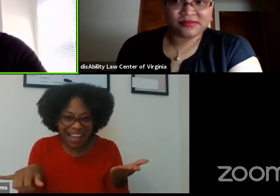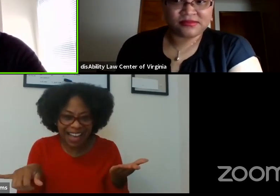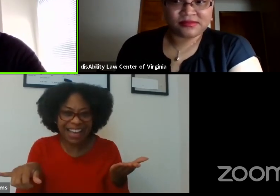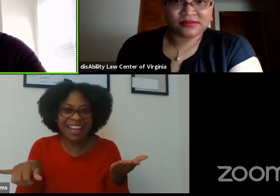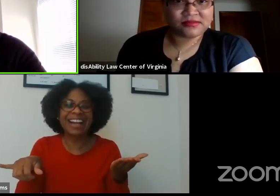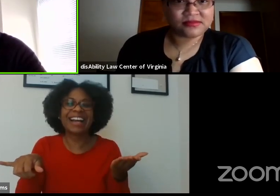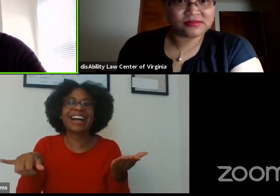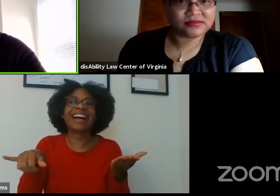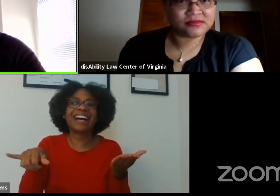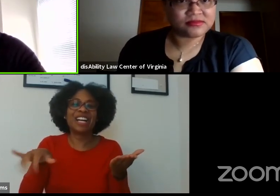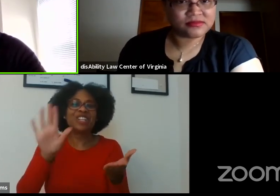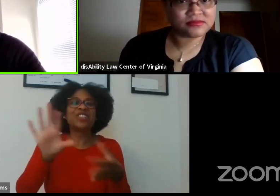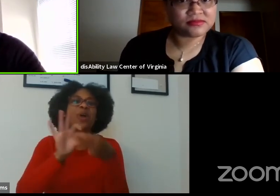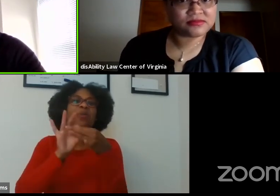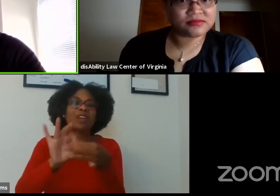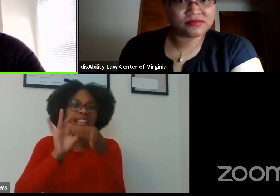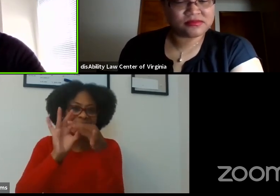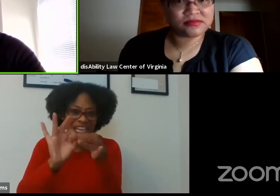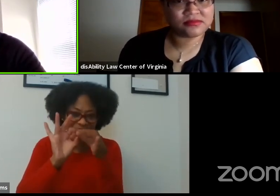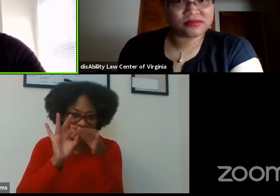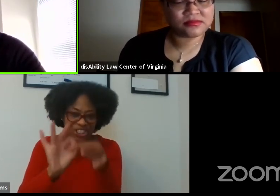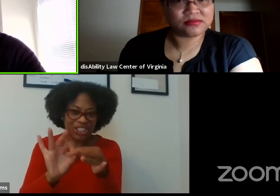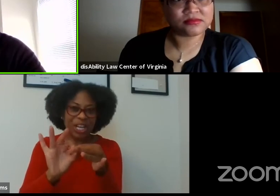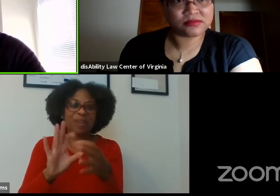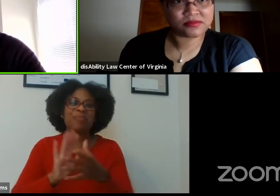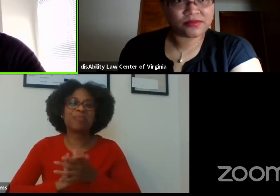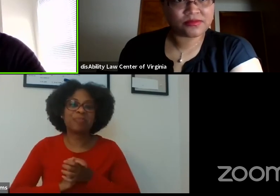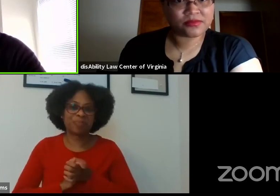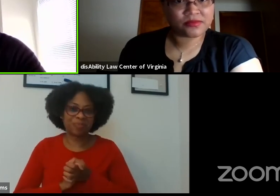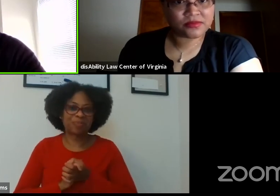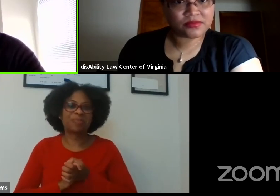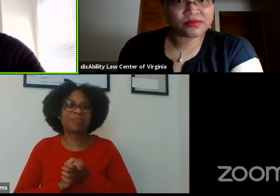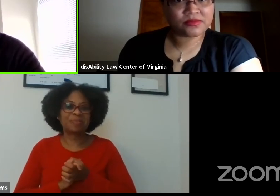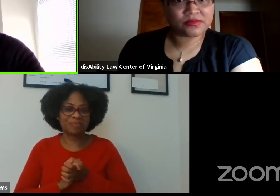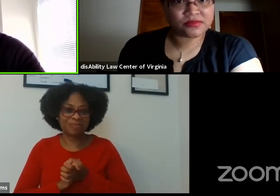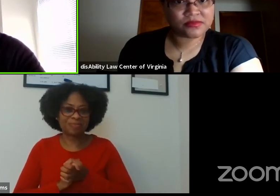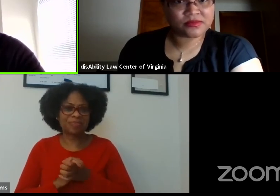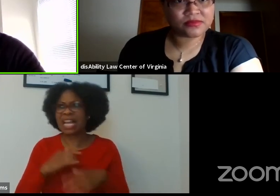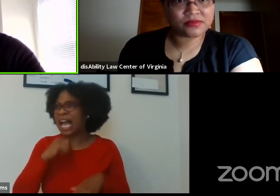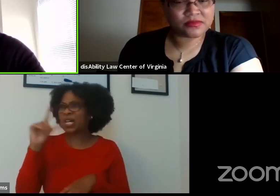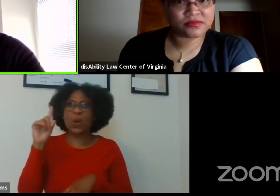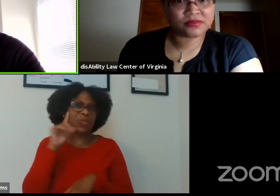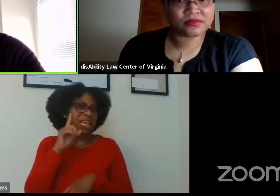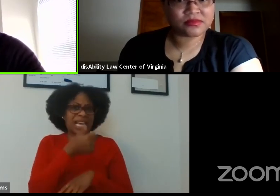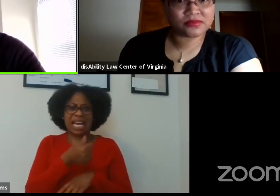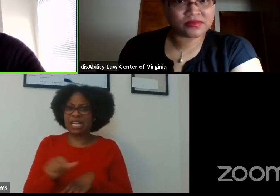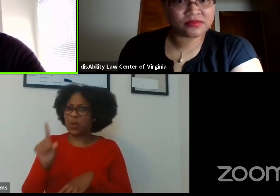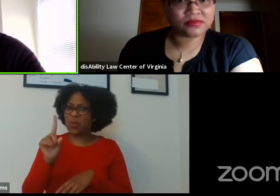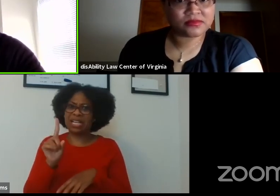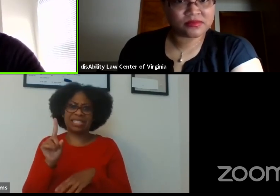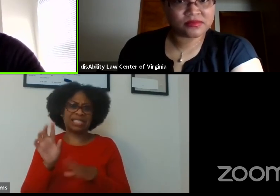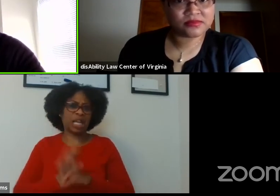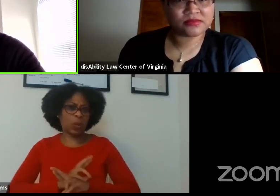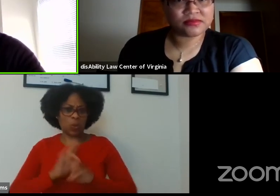Just your relationships. I don't think anyone is equipped for -- there are some tools that you will have